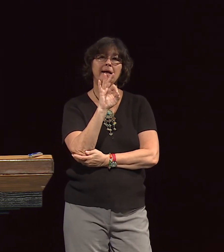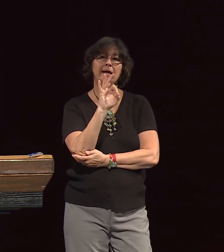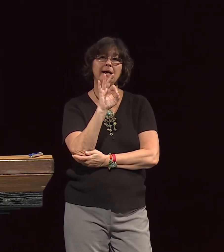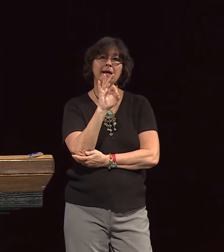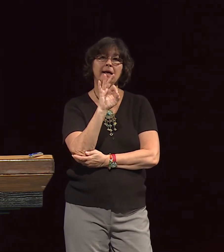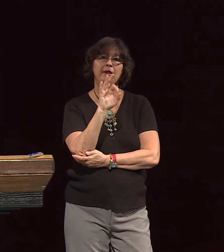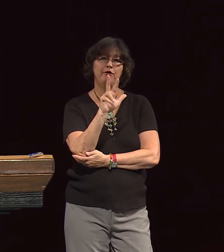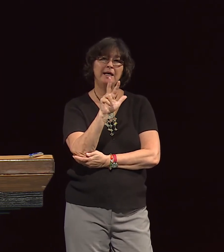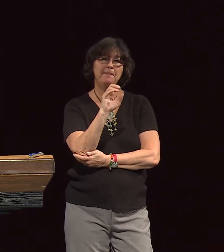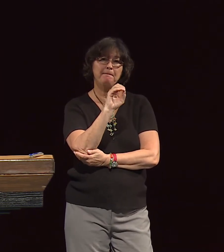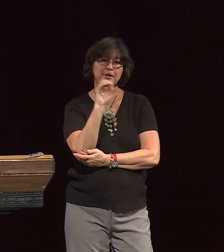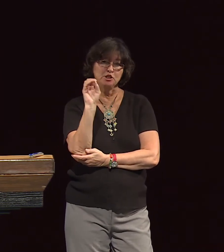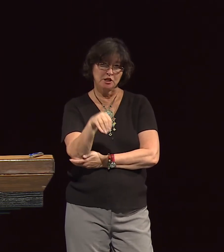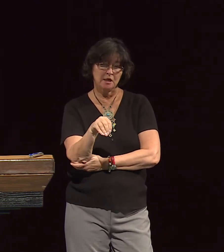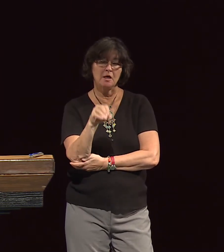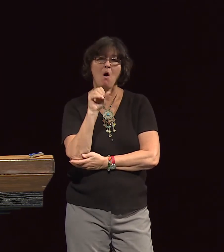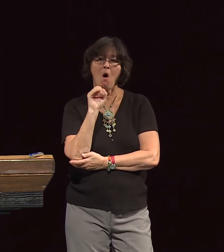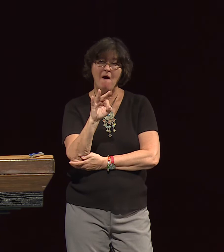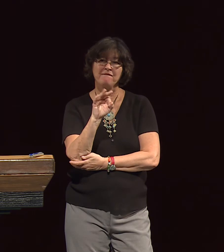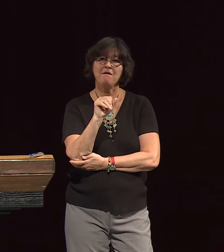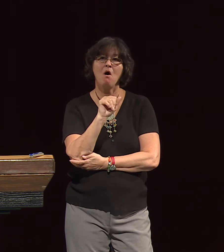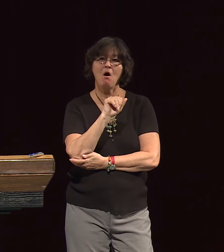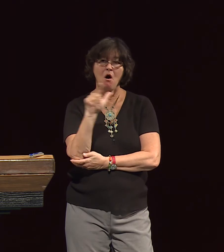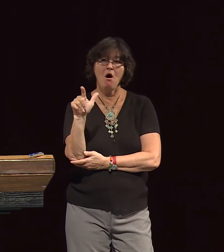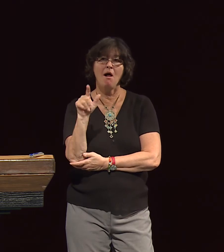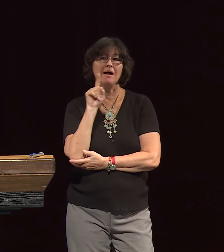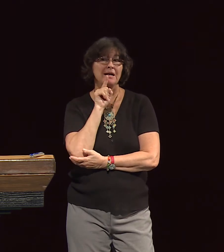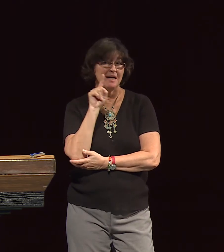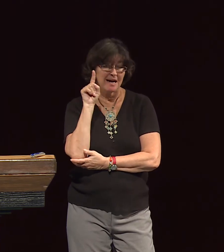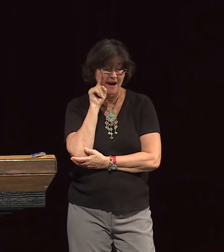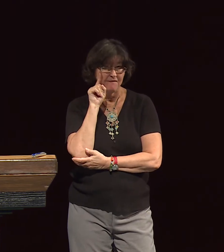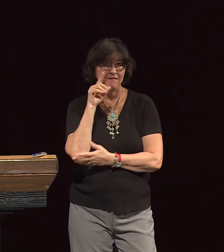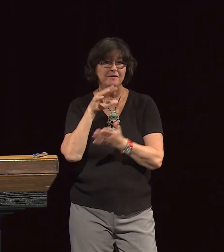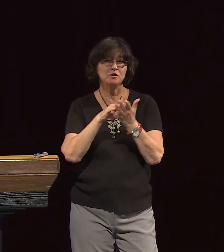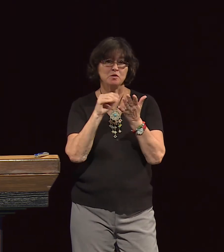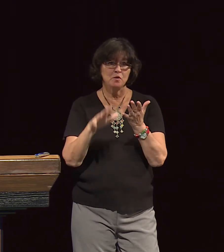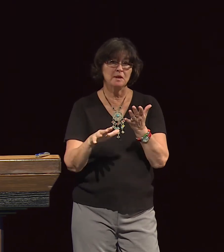93% of all deaf students...